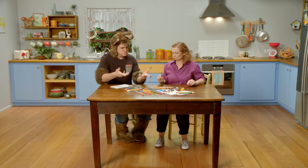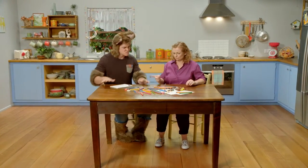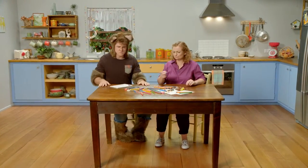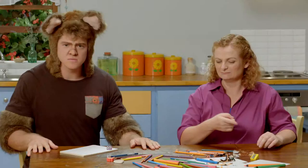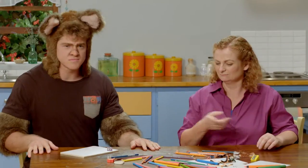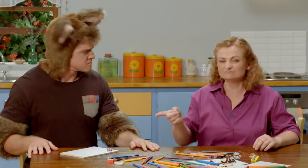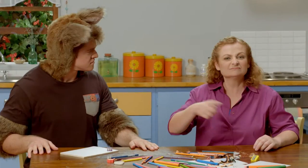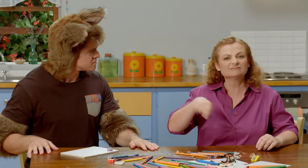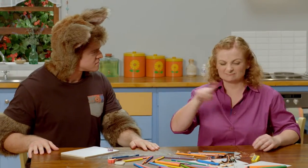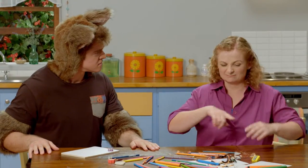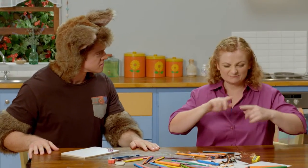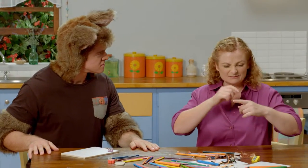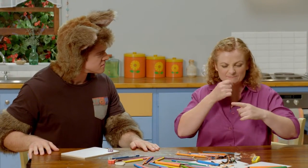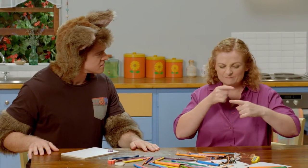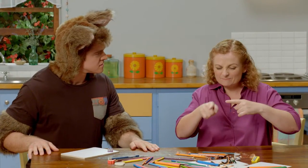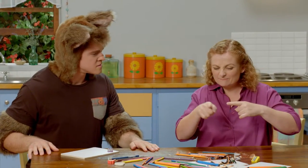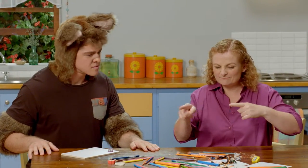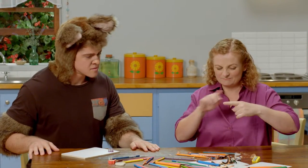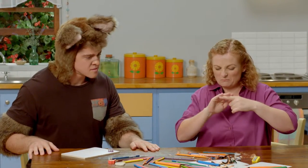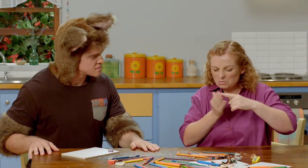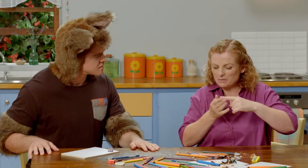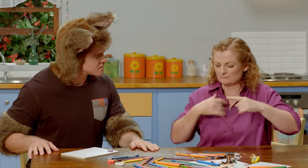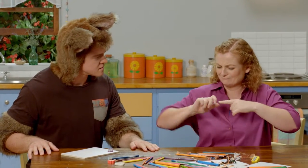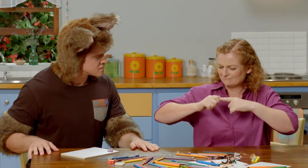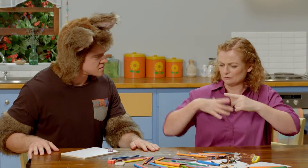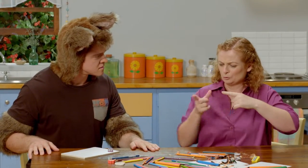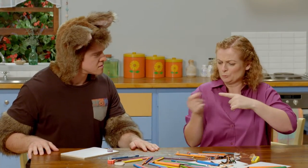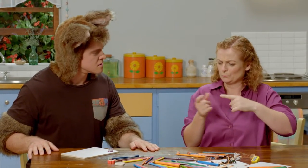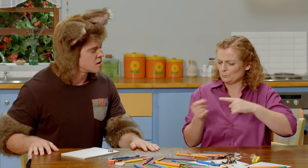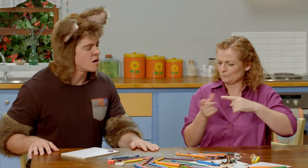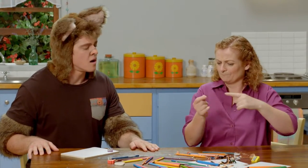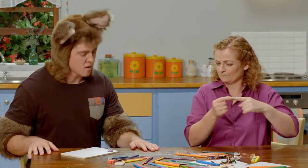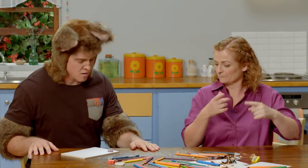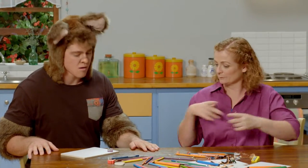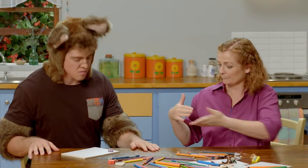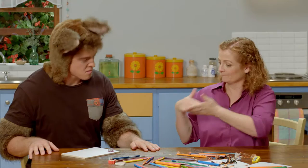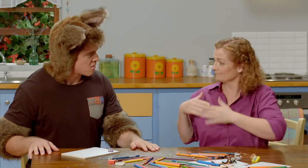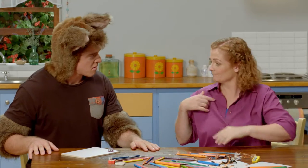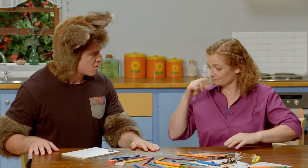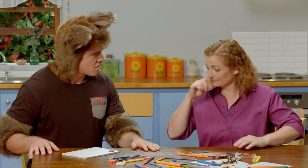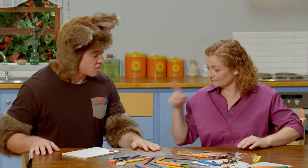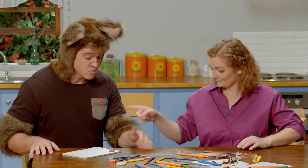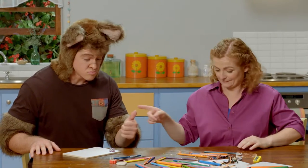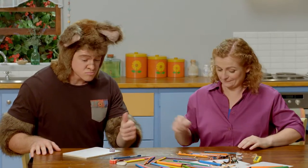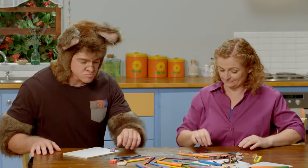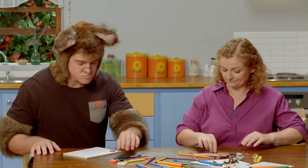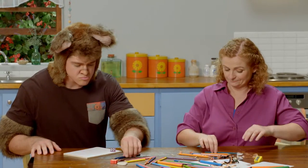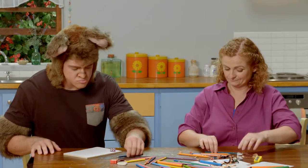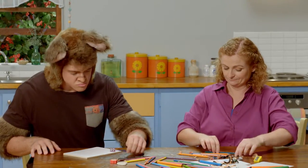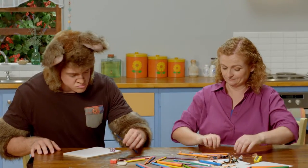What are we doing? Well Possum, my pencils are blunt so I'd like to make them nice and sharp. Do you want to help? Oh, okay.